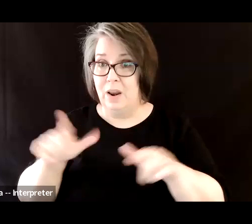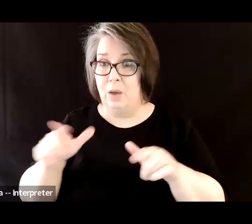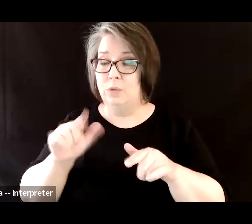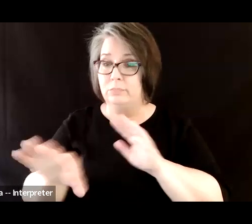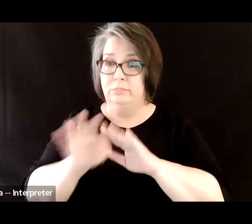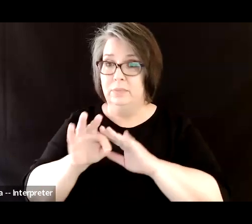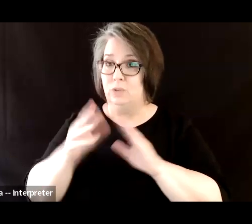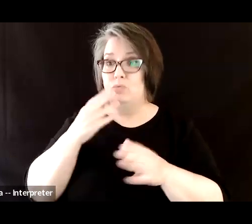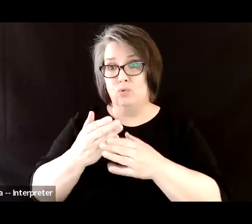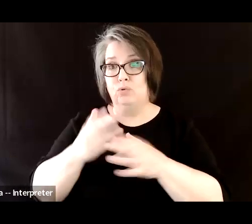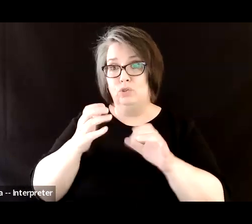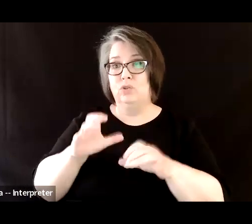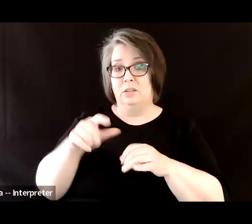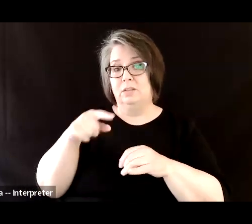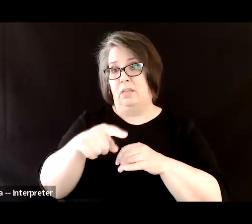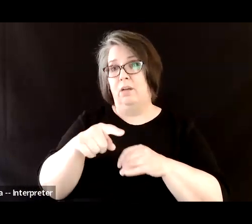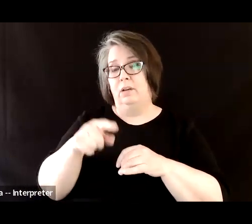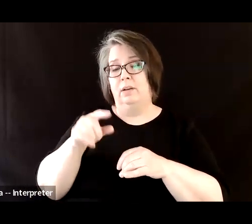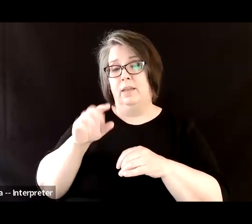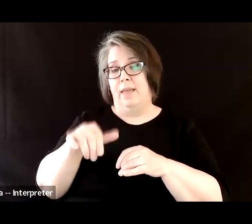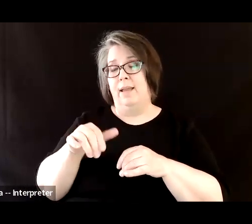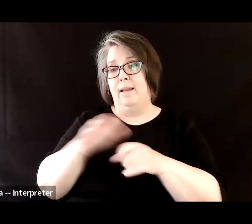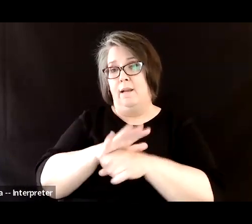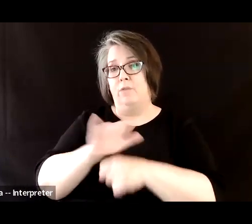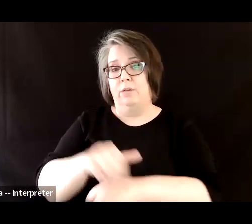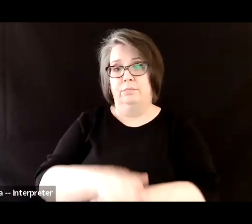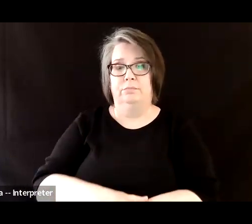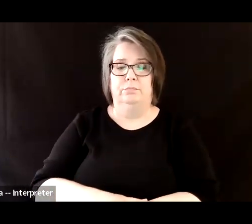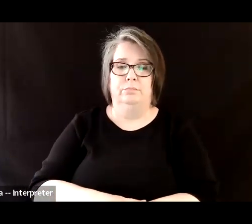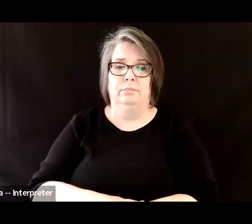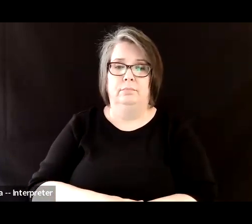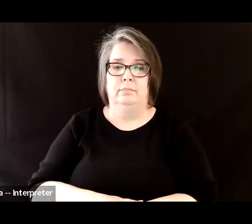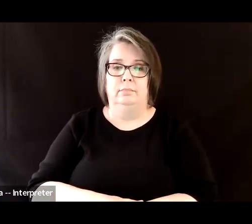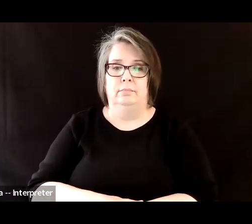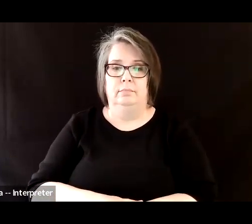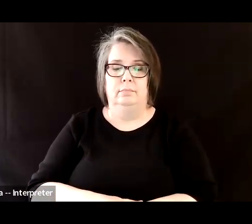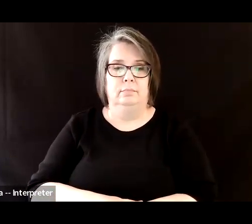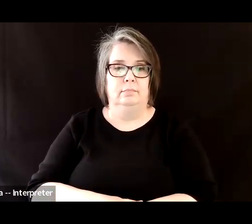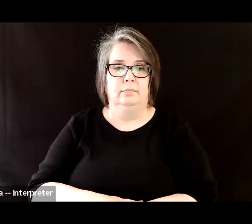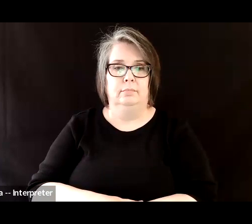good chance that this can cover you.